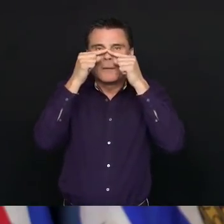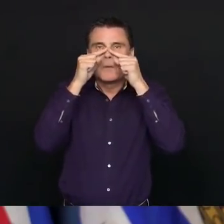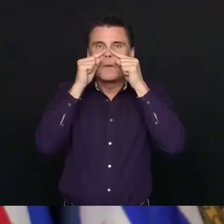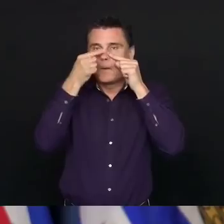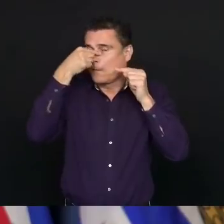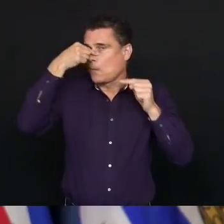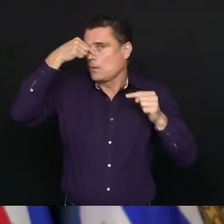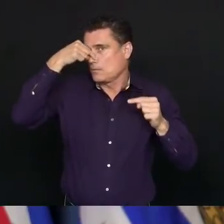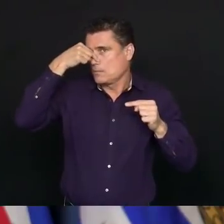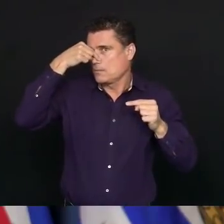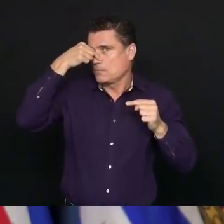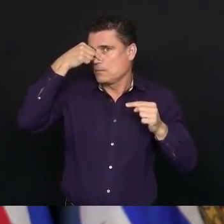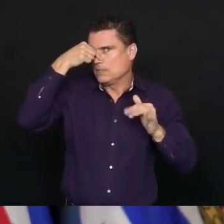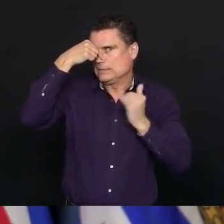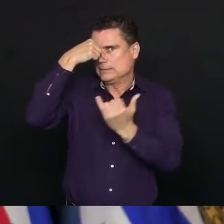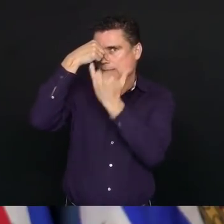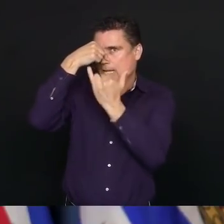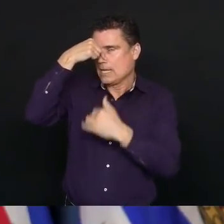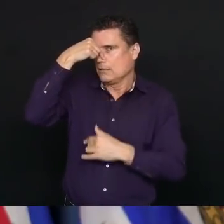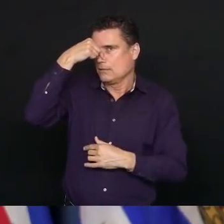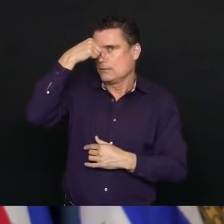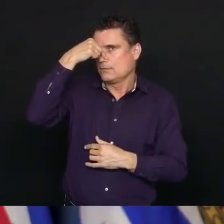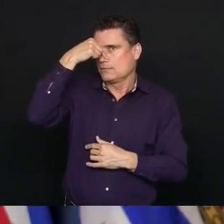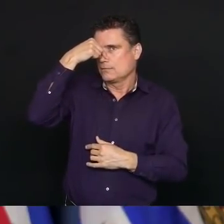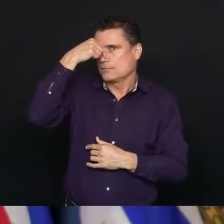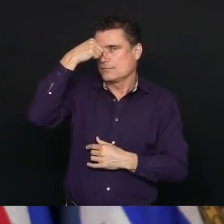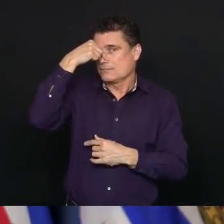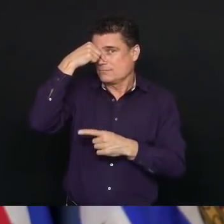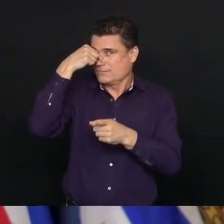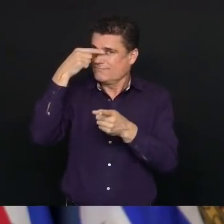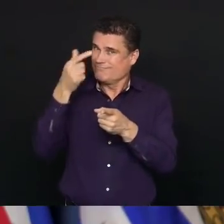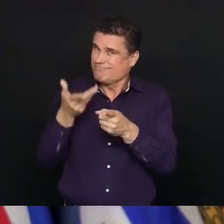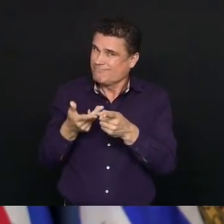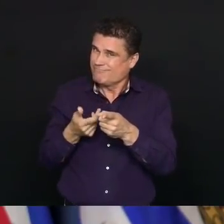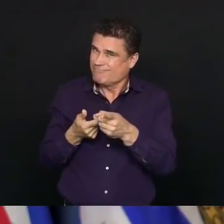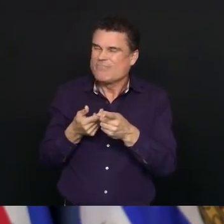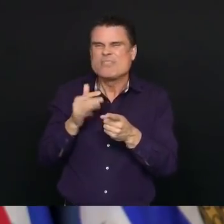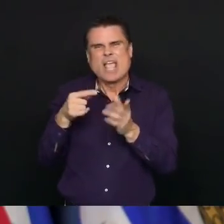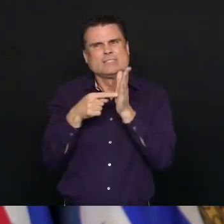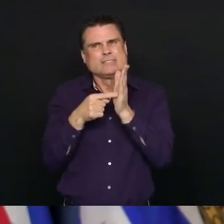particular brand and evil we ran low on M 95's we cannot to play them.